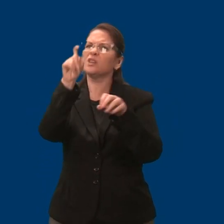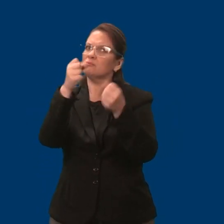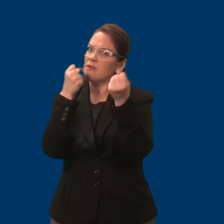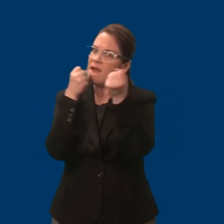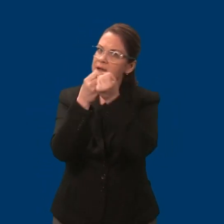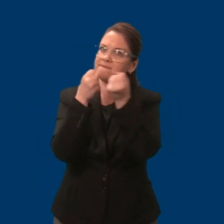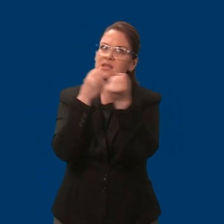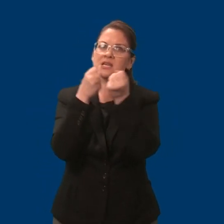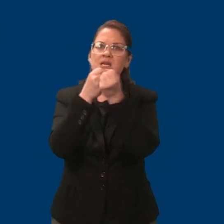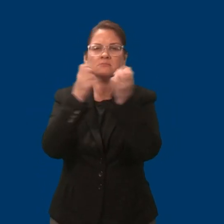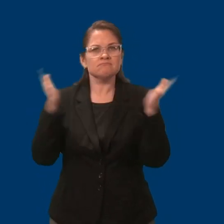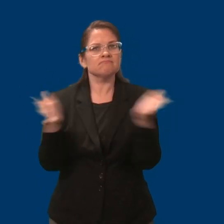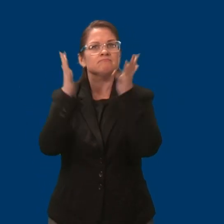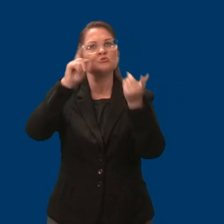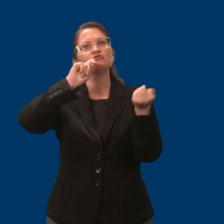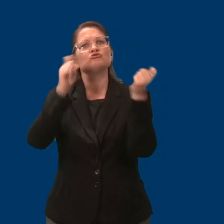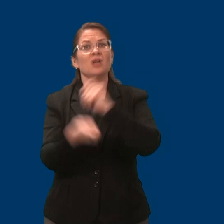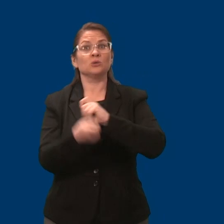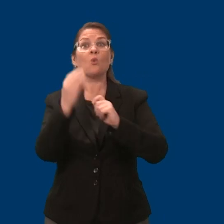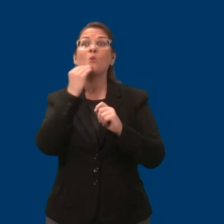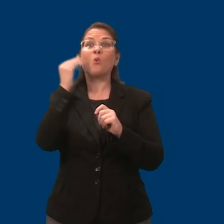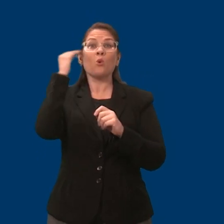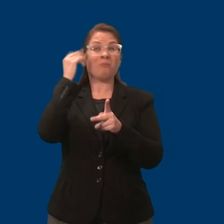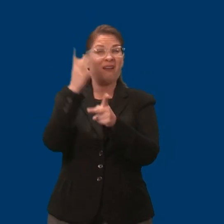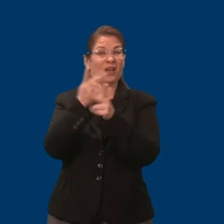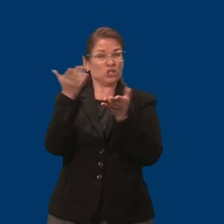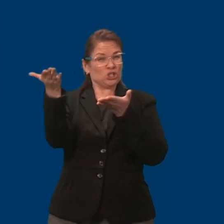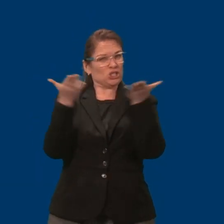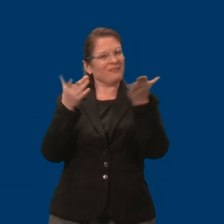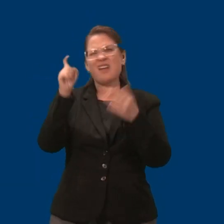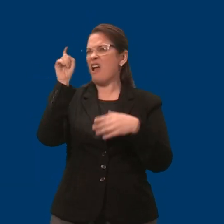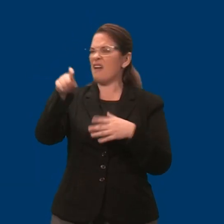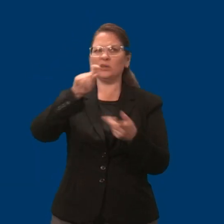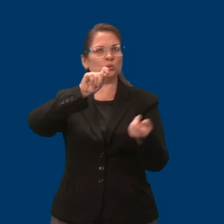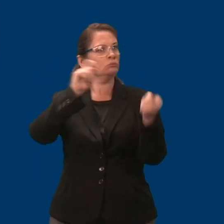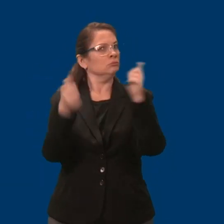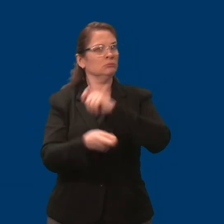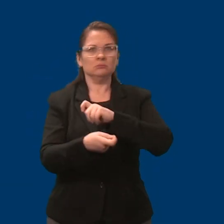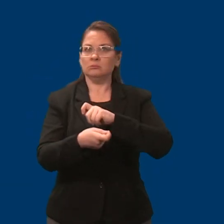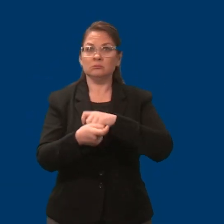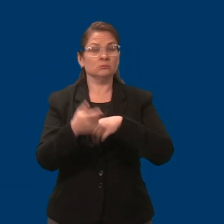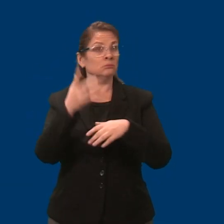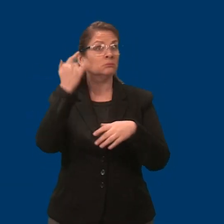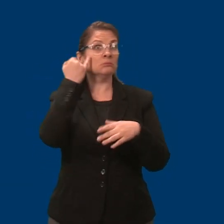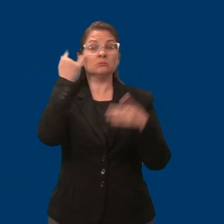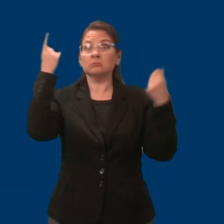that I feel are needed to address the homecare crisis. Together, I hope we can find a solution